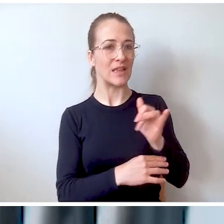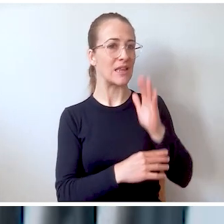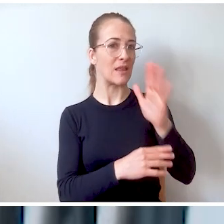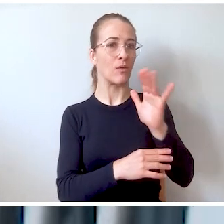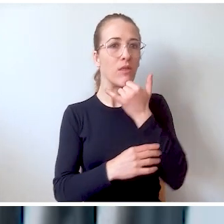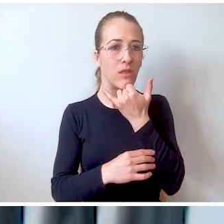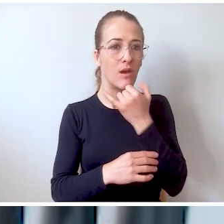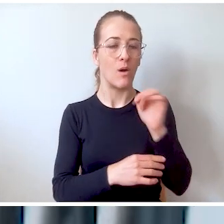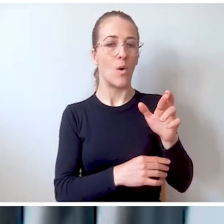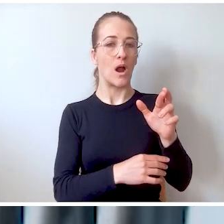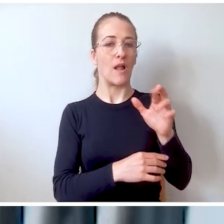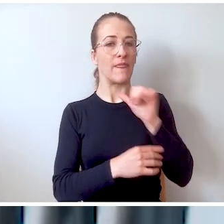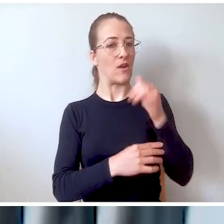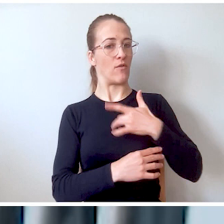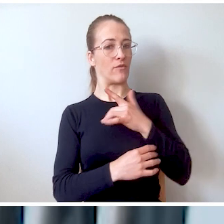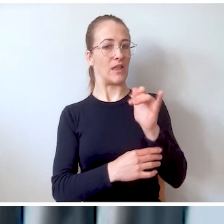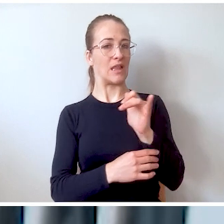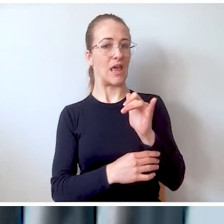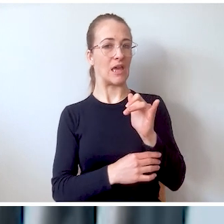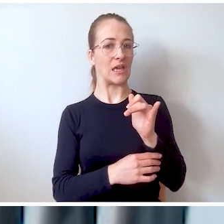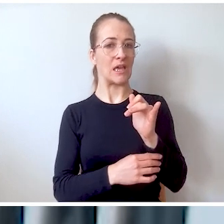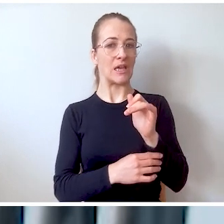or they don't feel like they're without a safety net.